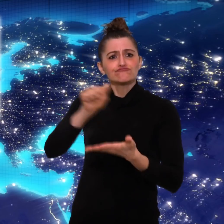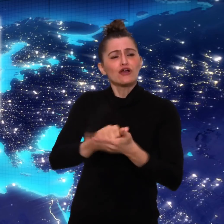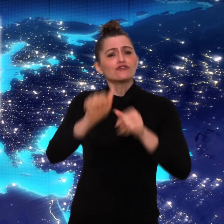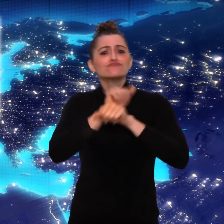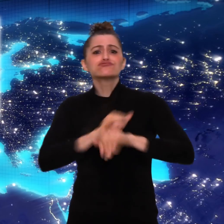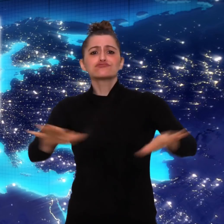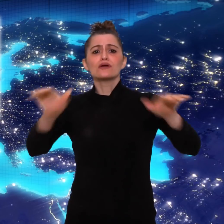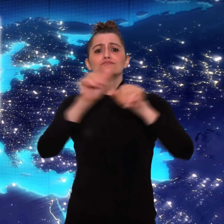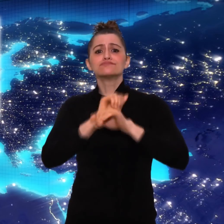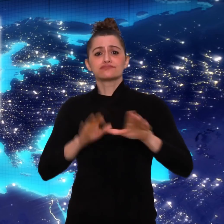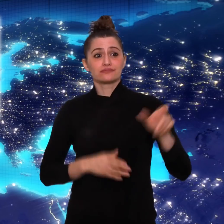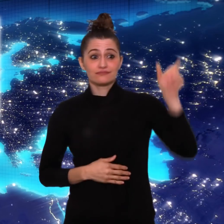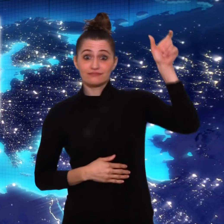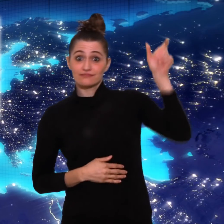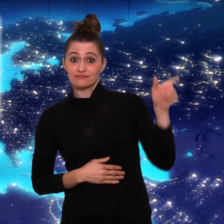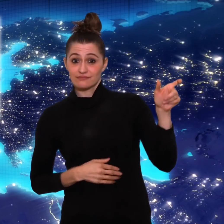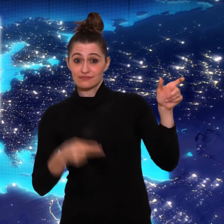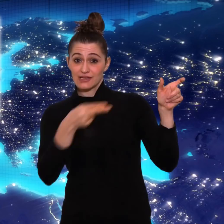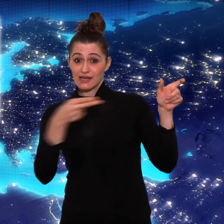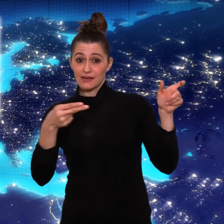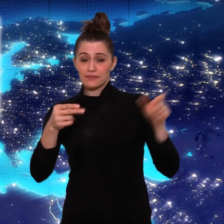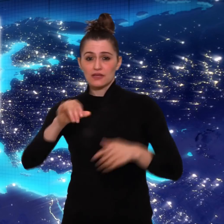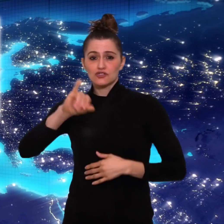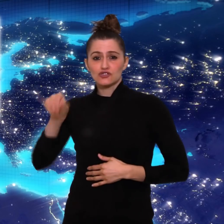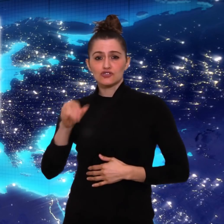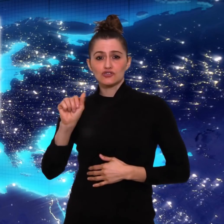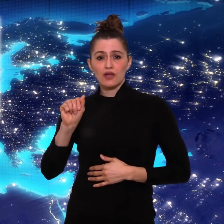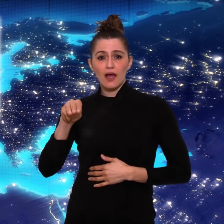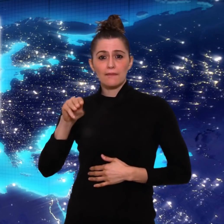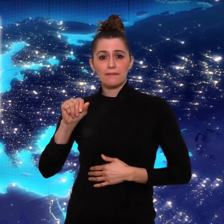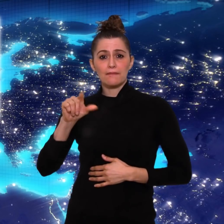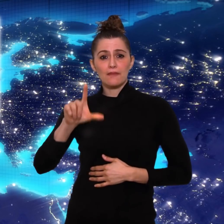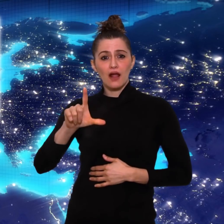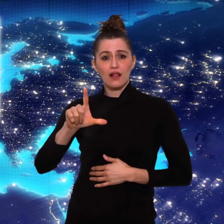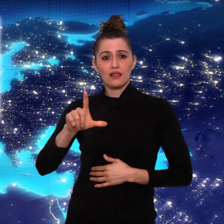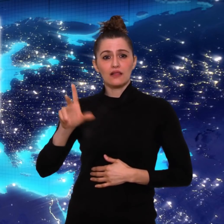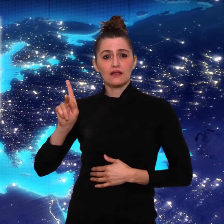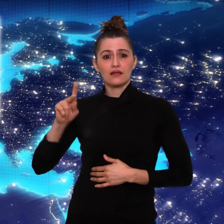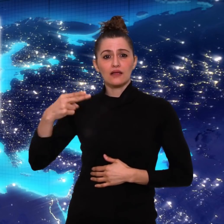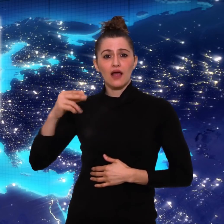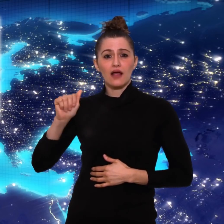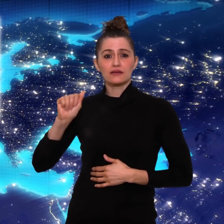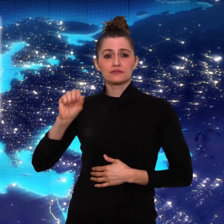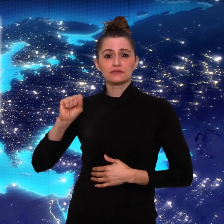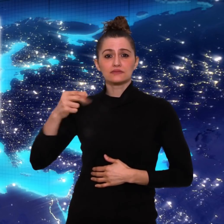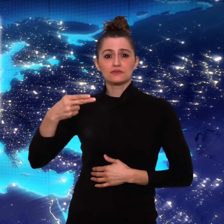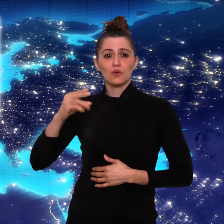death of a Saudi Arabian